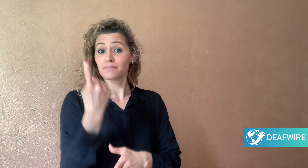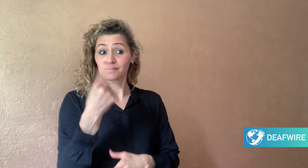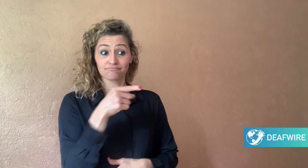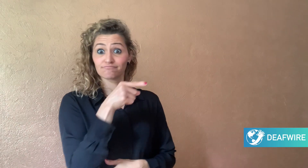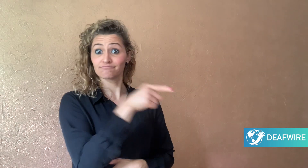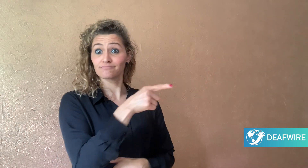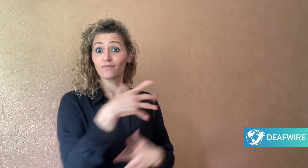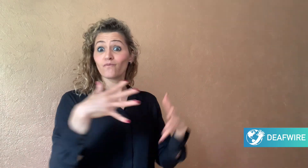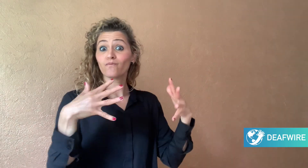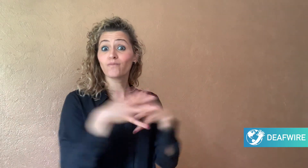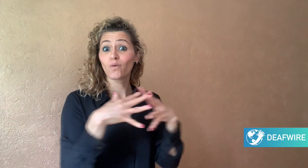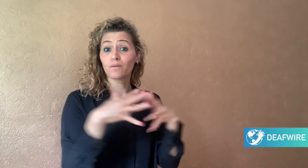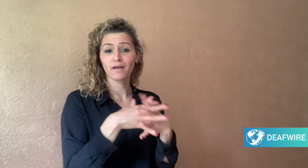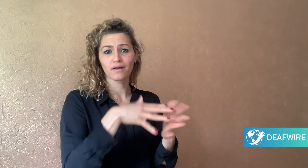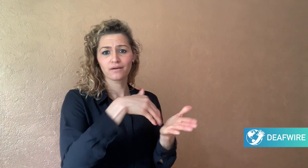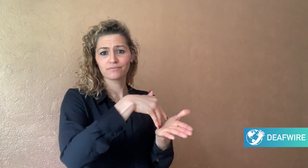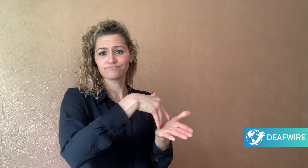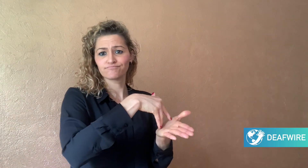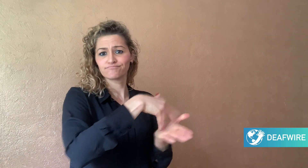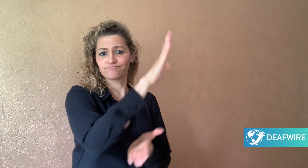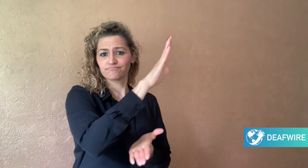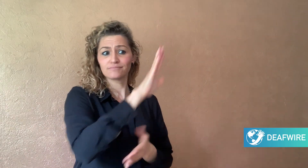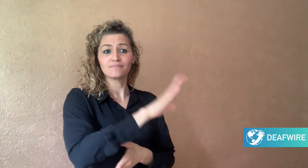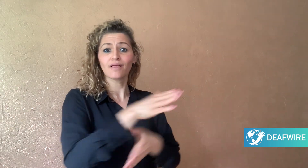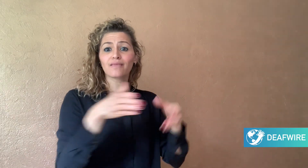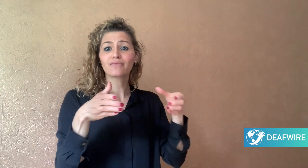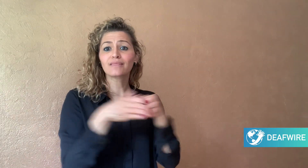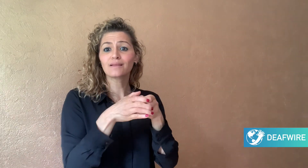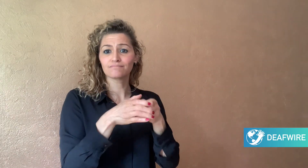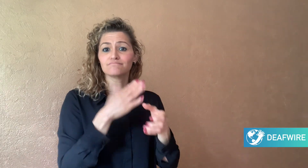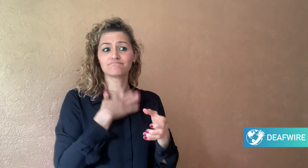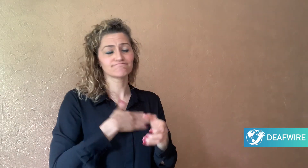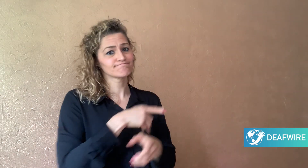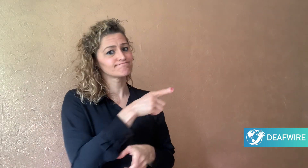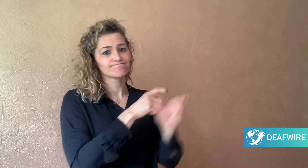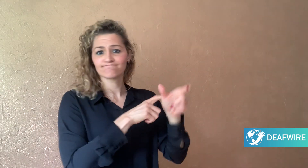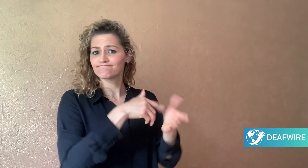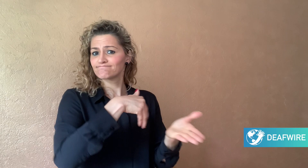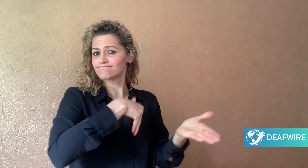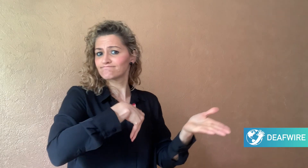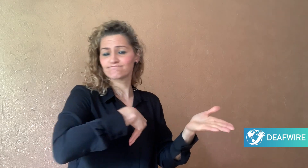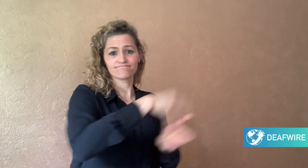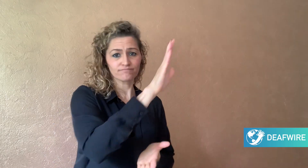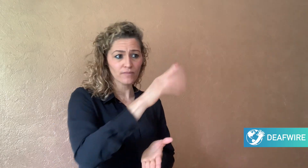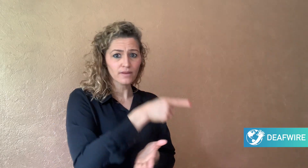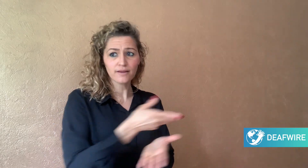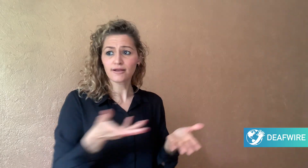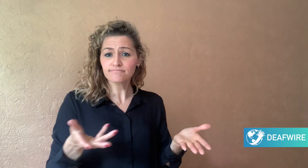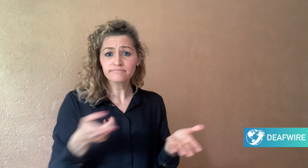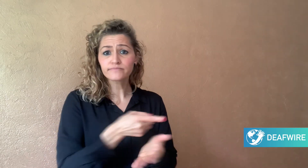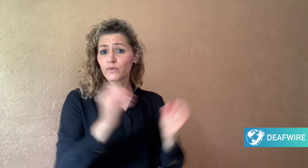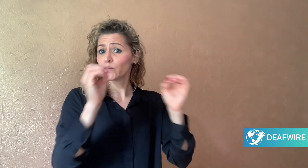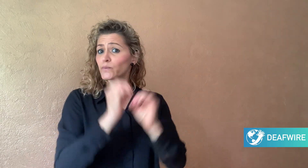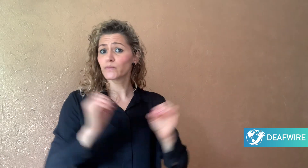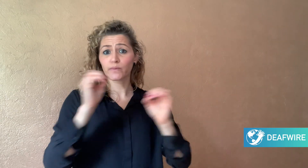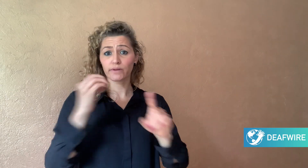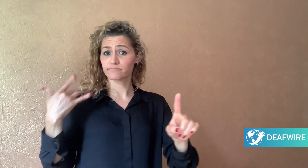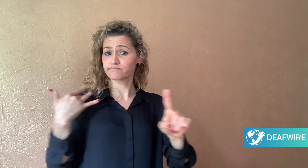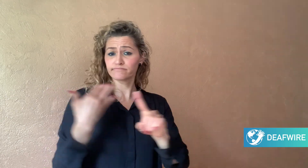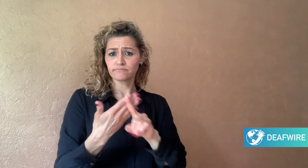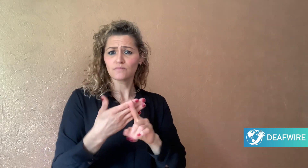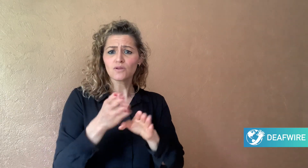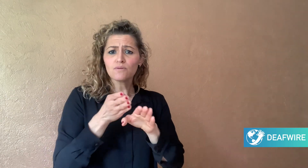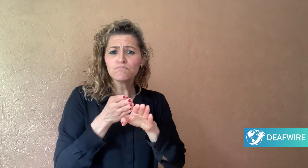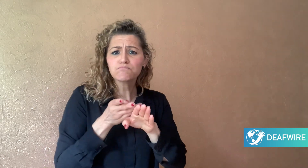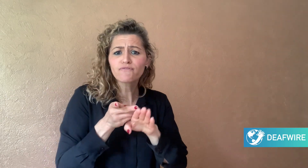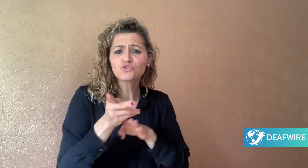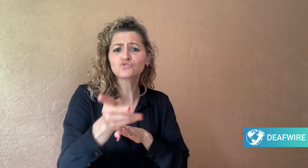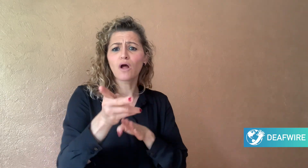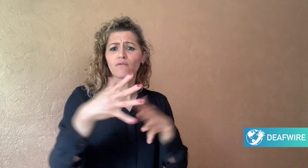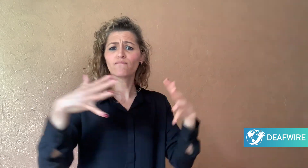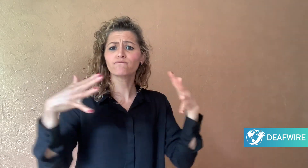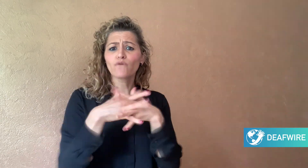from his team and has not played professional football since then.